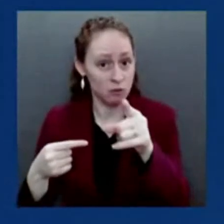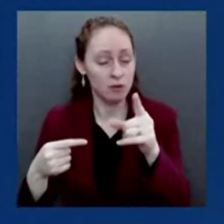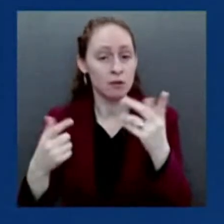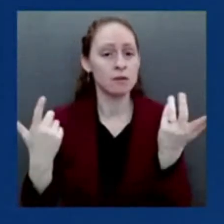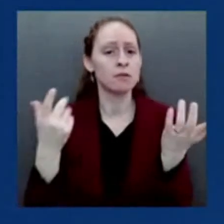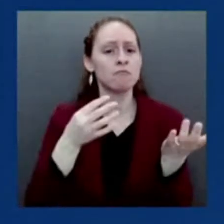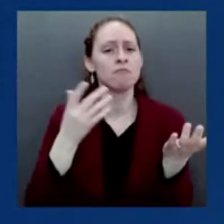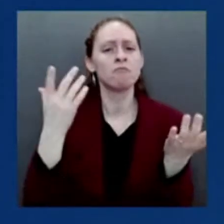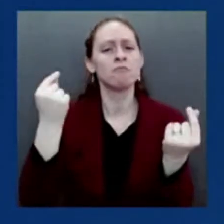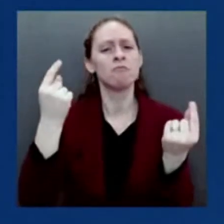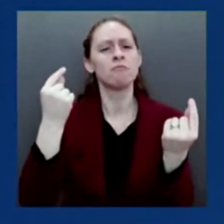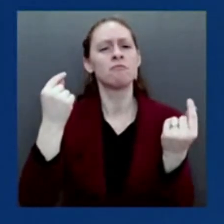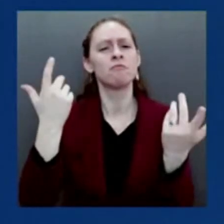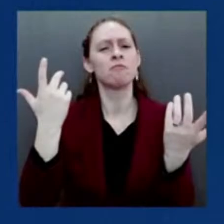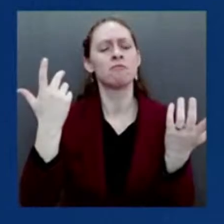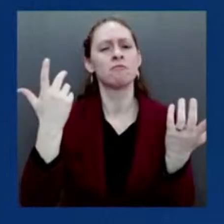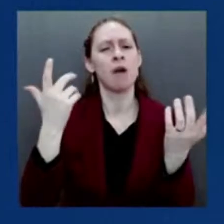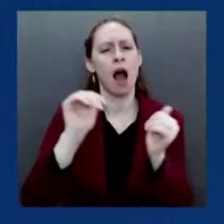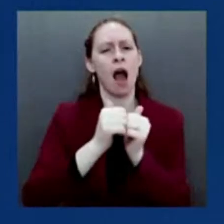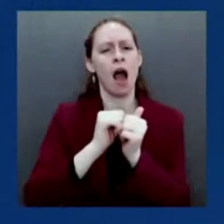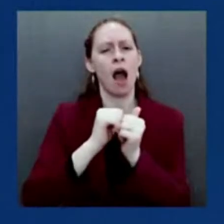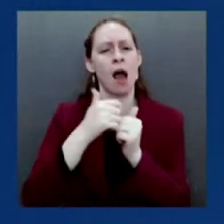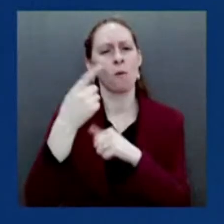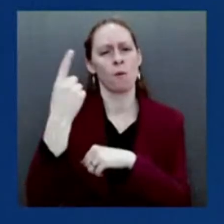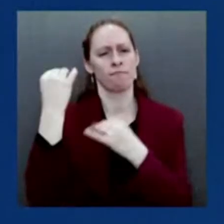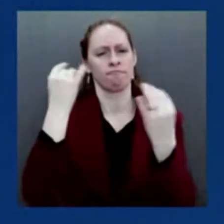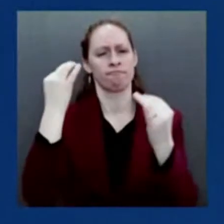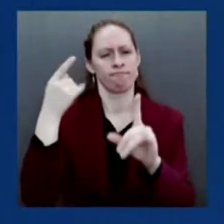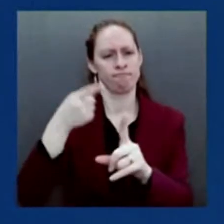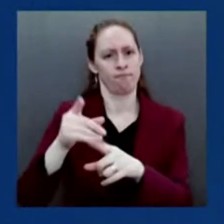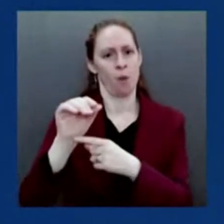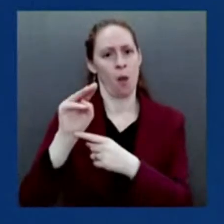THINKING ABOUT OMICRON AS IT